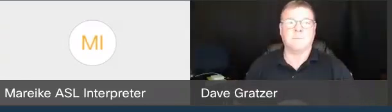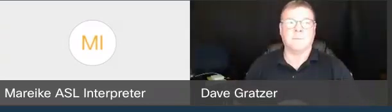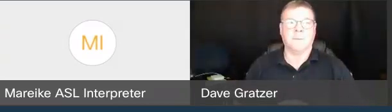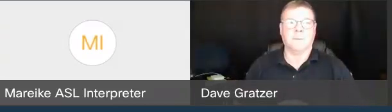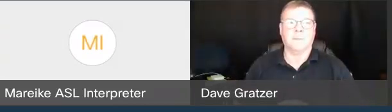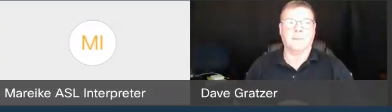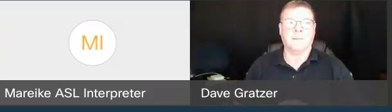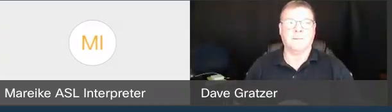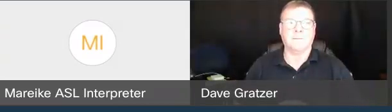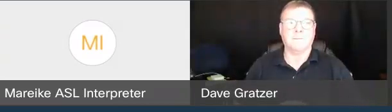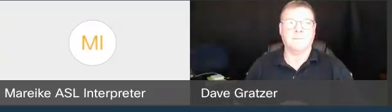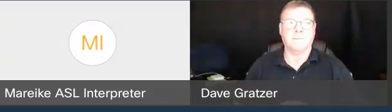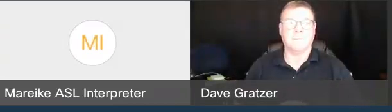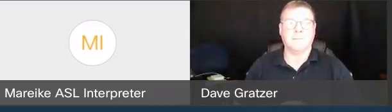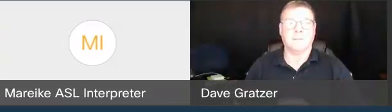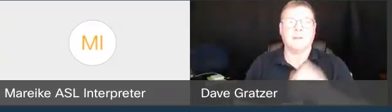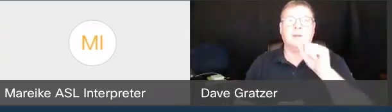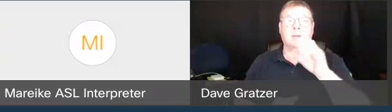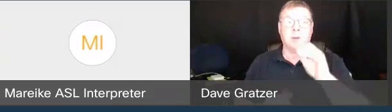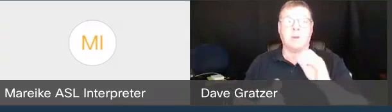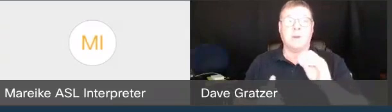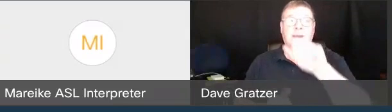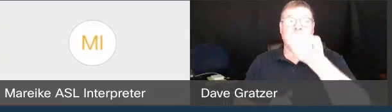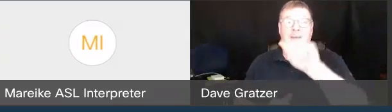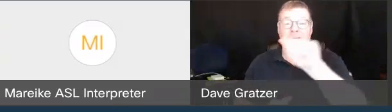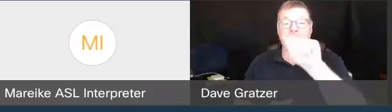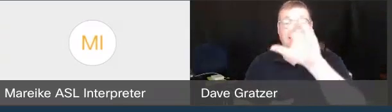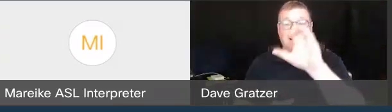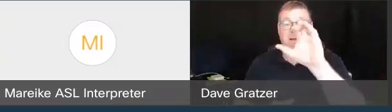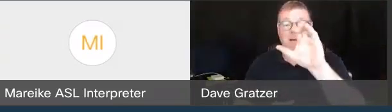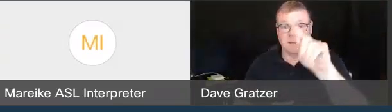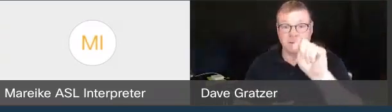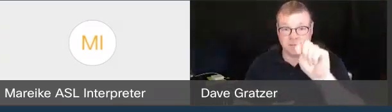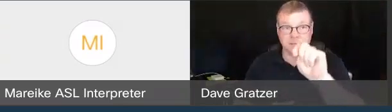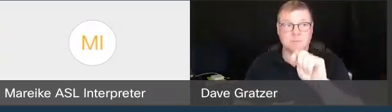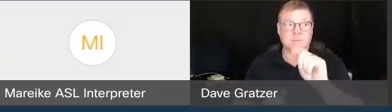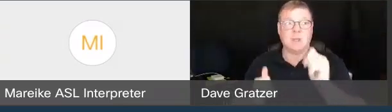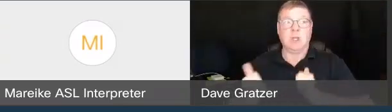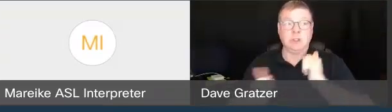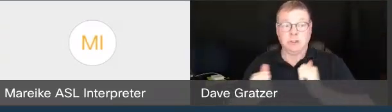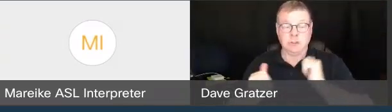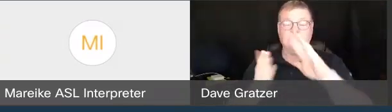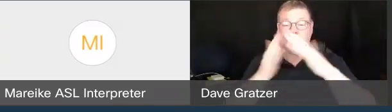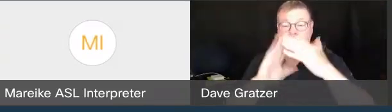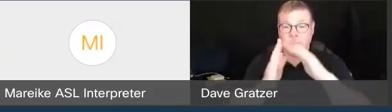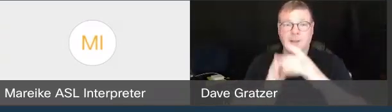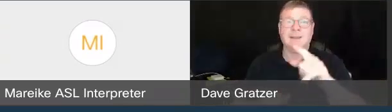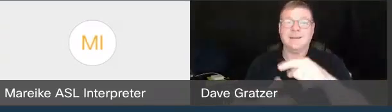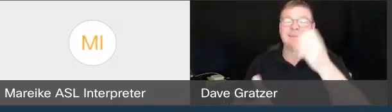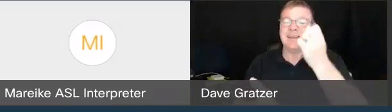So around us in Assertive Community Treatment or ACT, ACT is an evidence-based practice